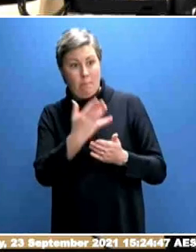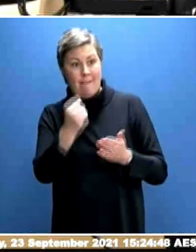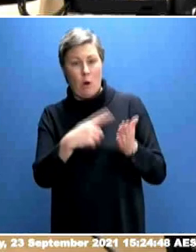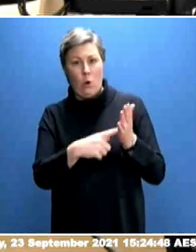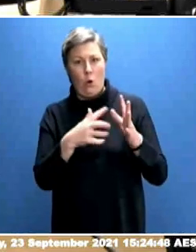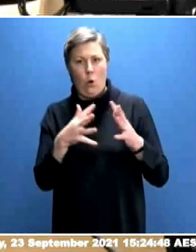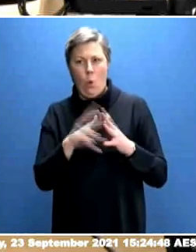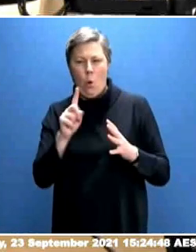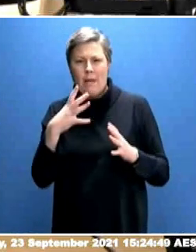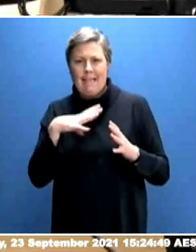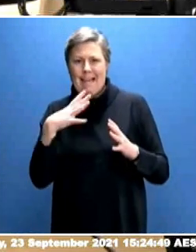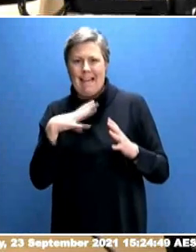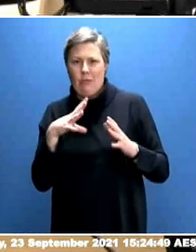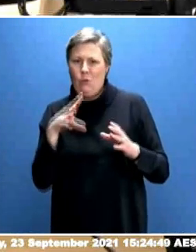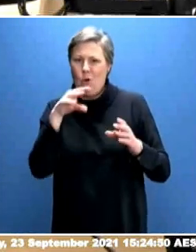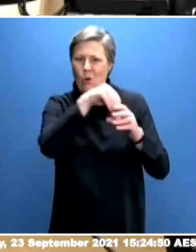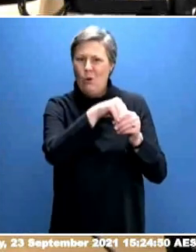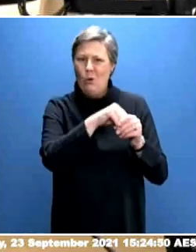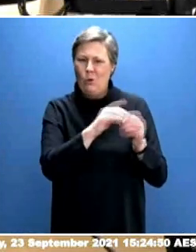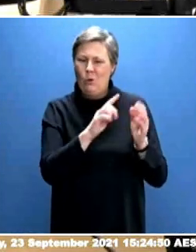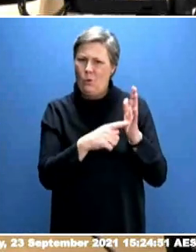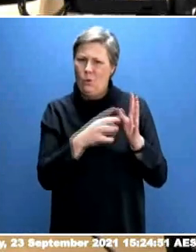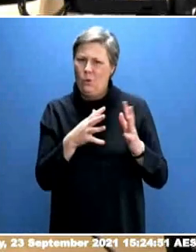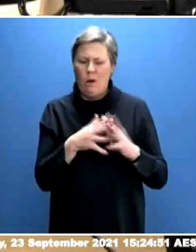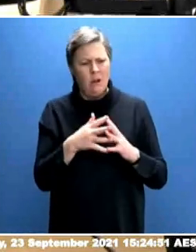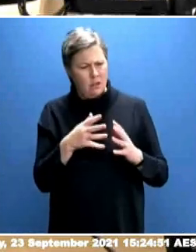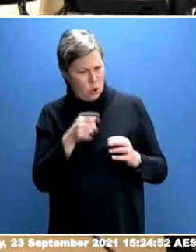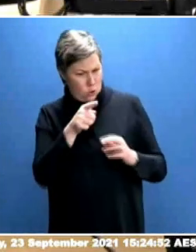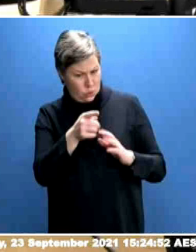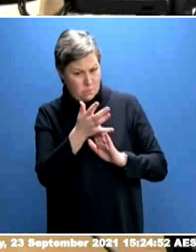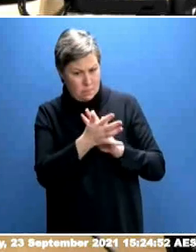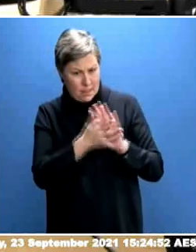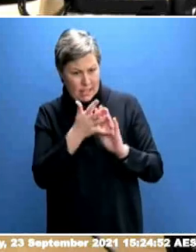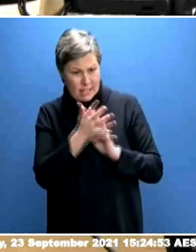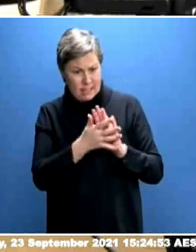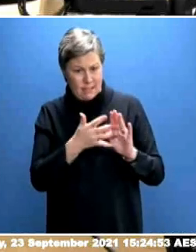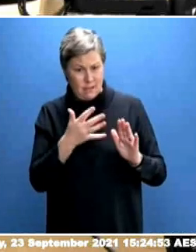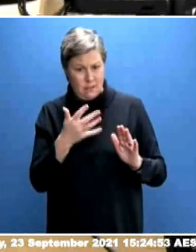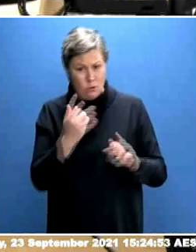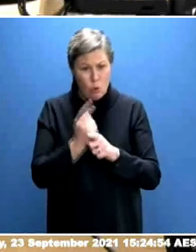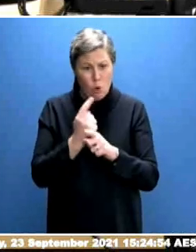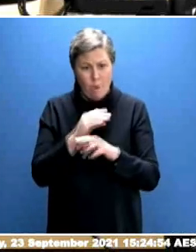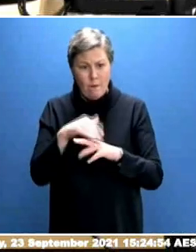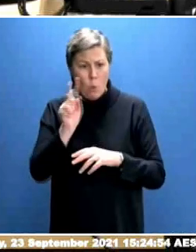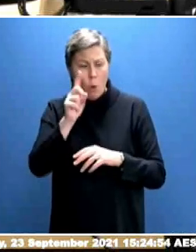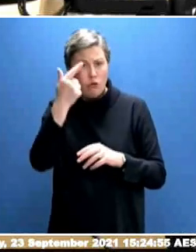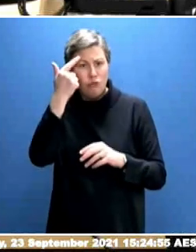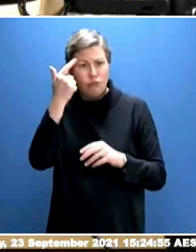I'm not sure how we can look at what might --- do you mean that we're exploring what recommendations the Royal Commission may make for